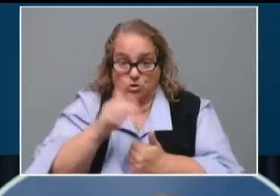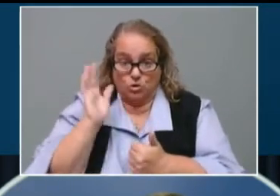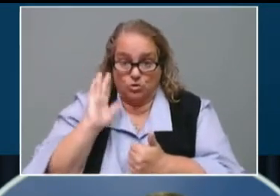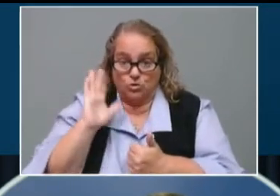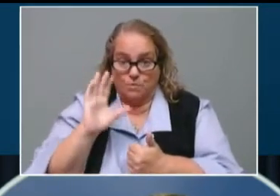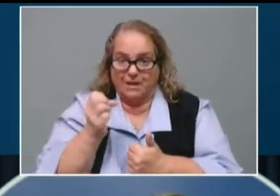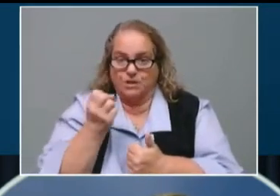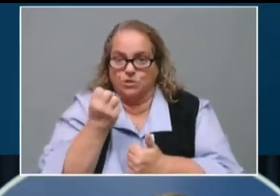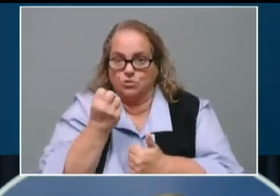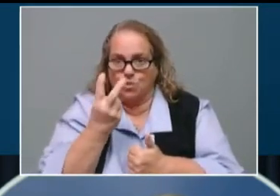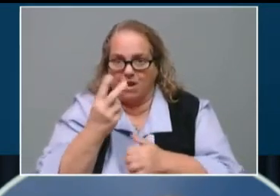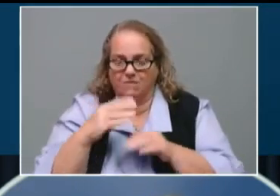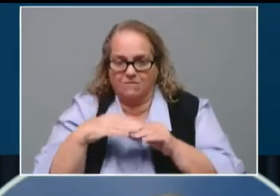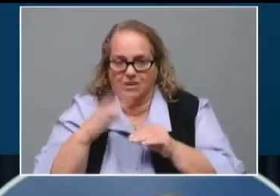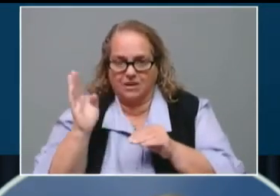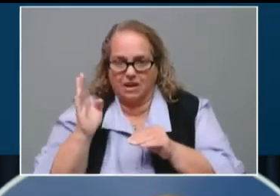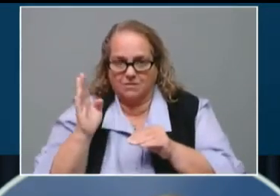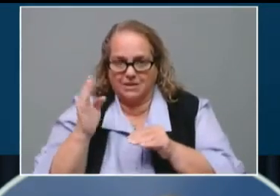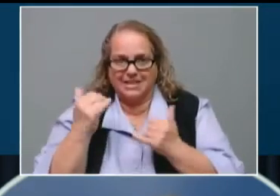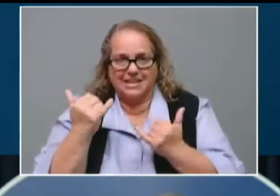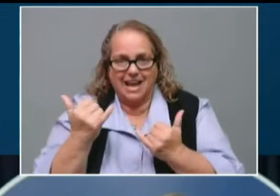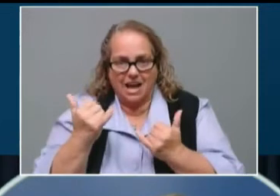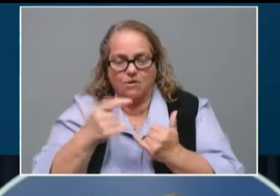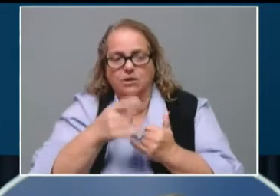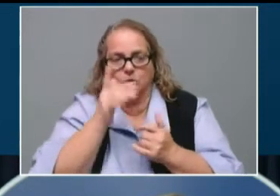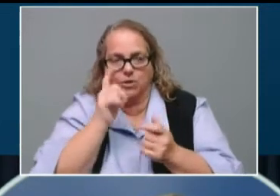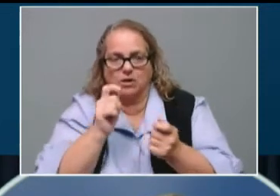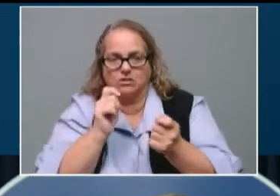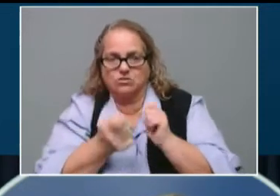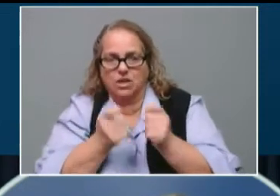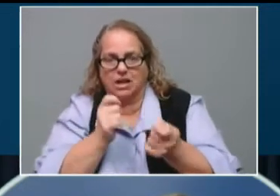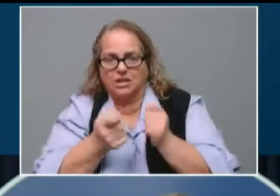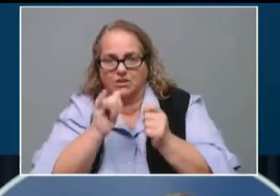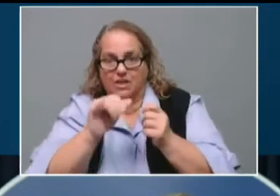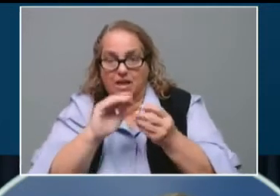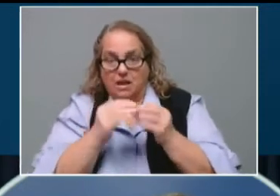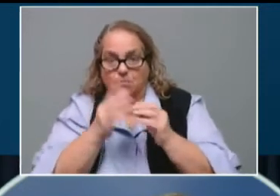So this is going to change this number because there are now 380 something